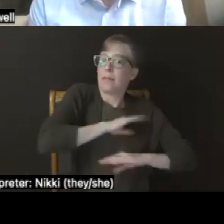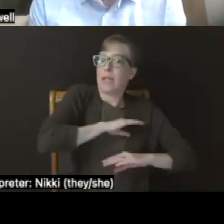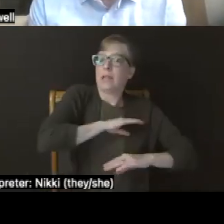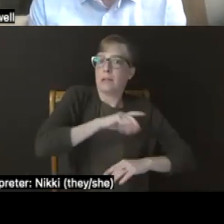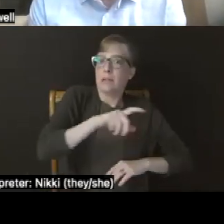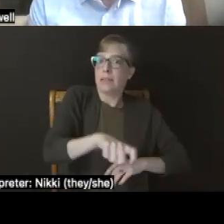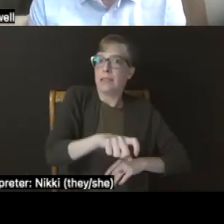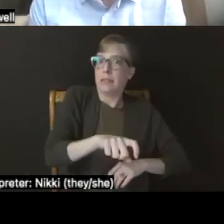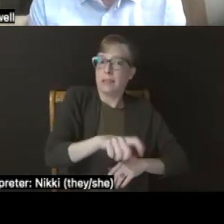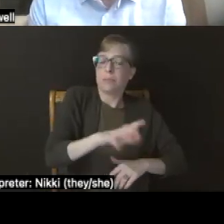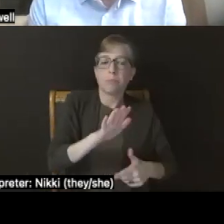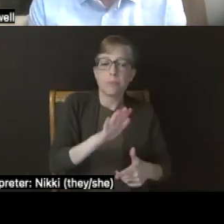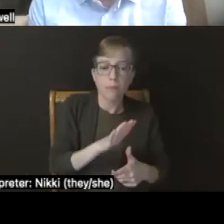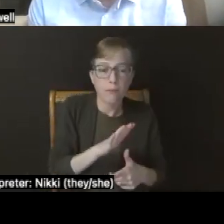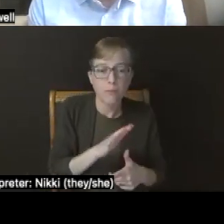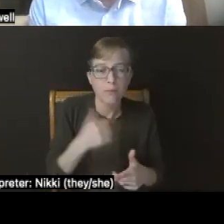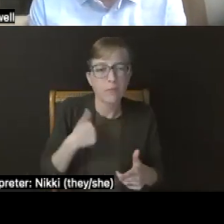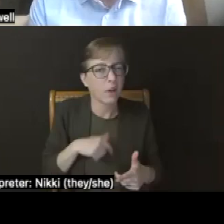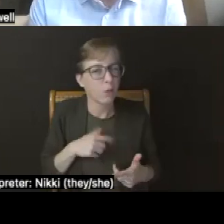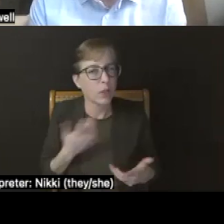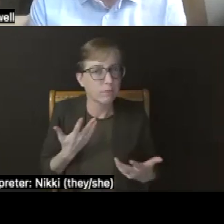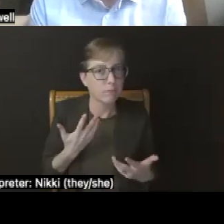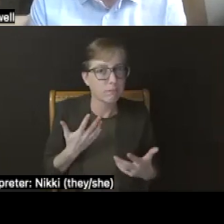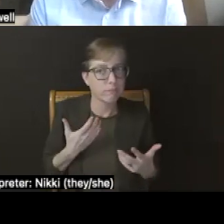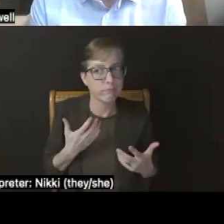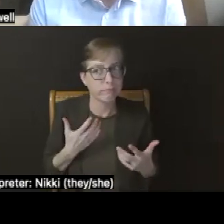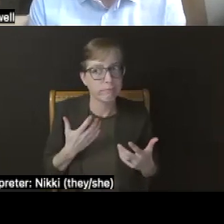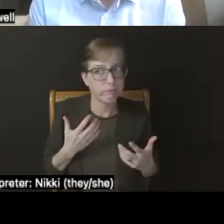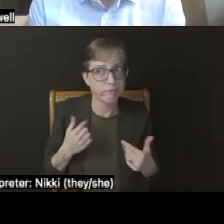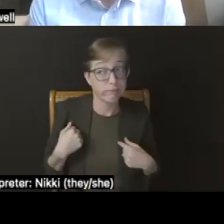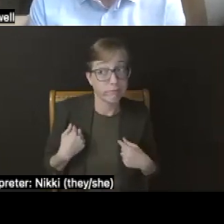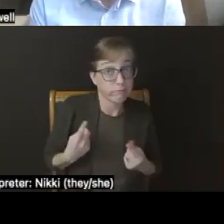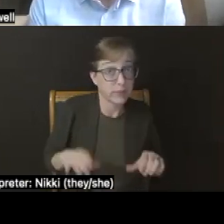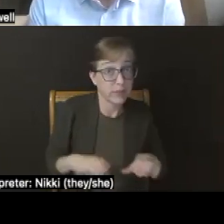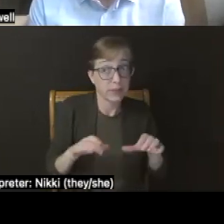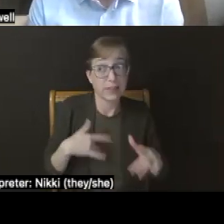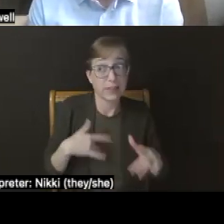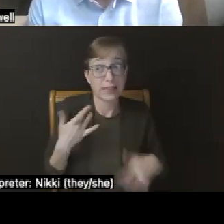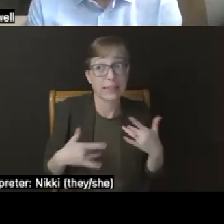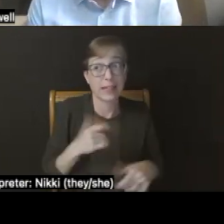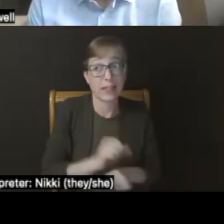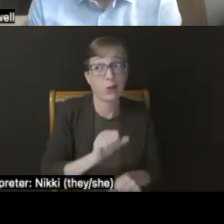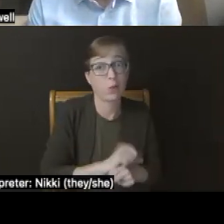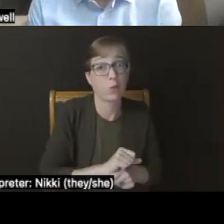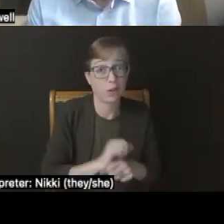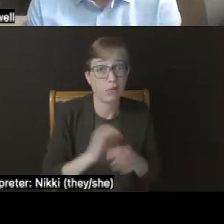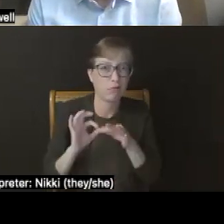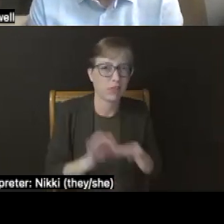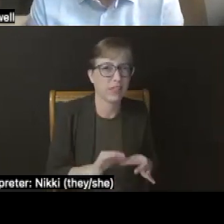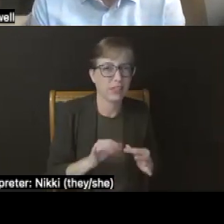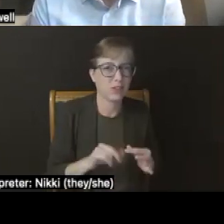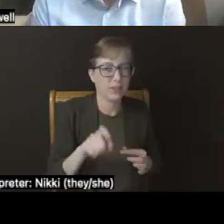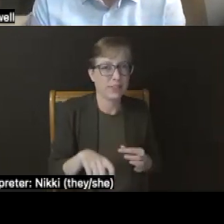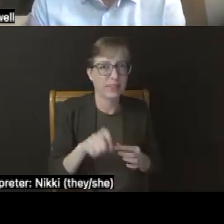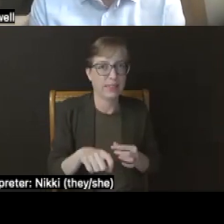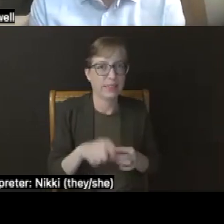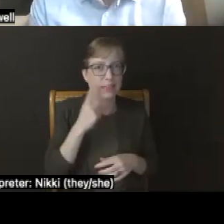some studies about the impact of unmet needs on health and community living outcomes.